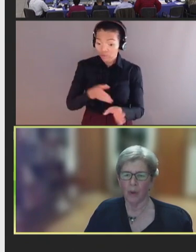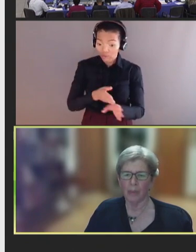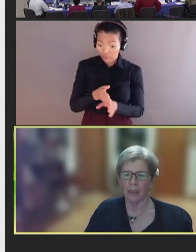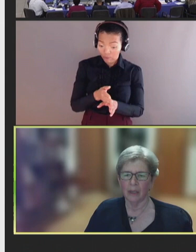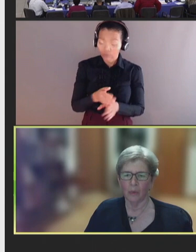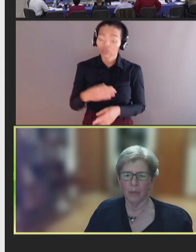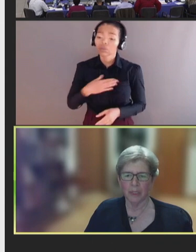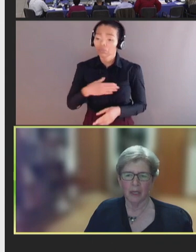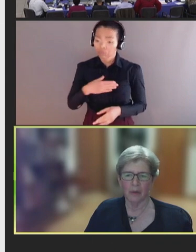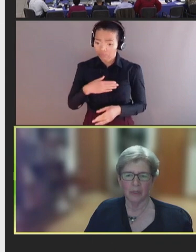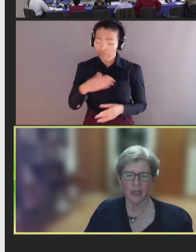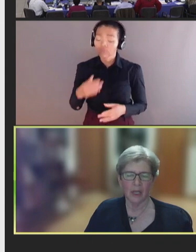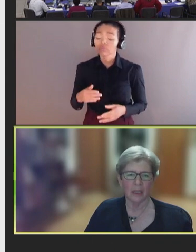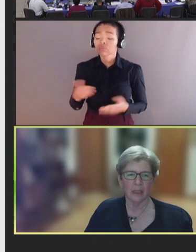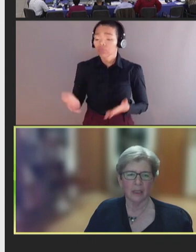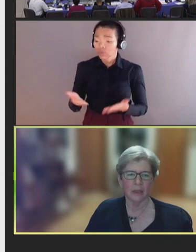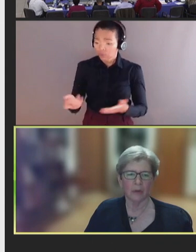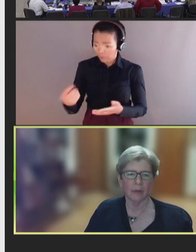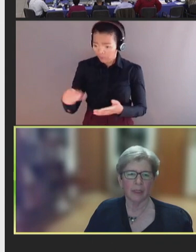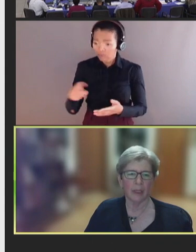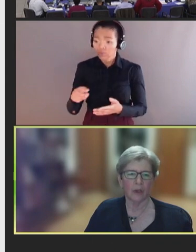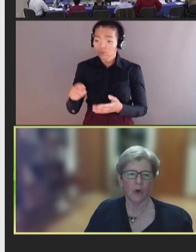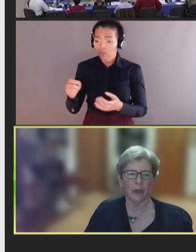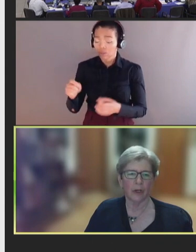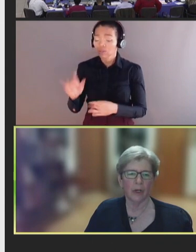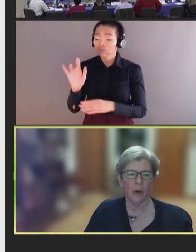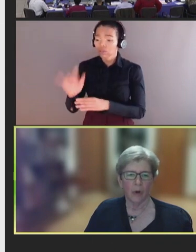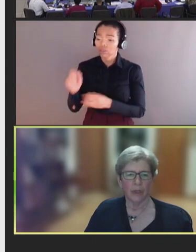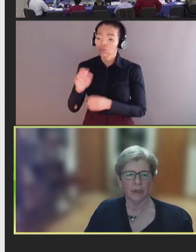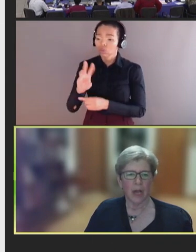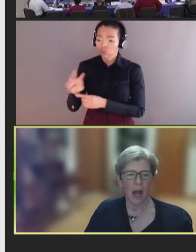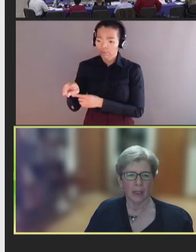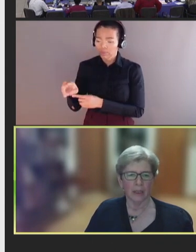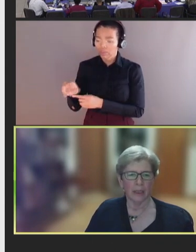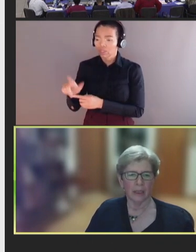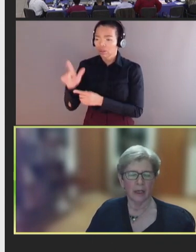up on their website, which, again, is in the lower right-hand corner, where there's a hot link there